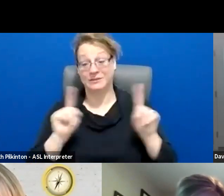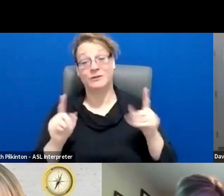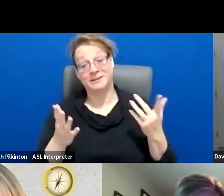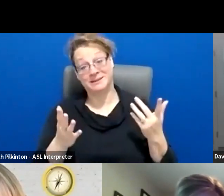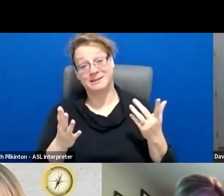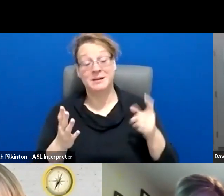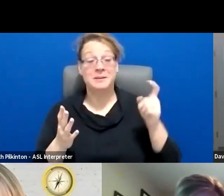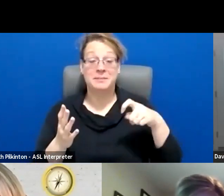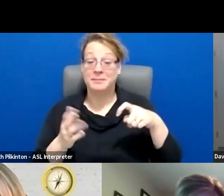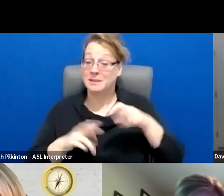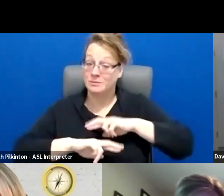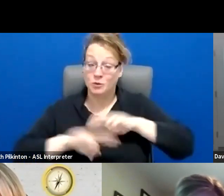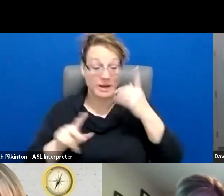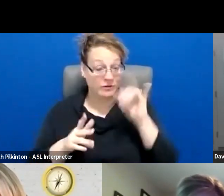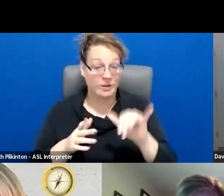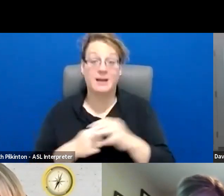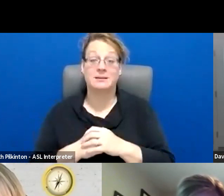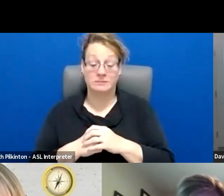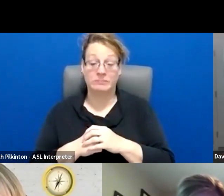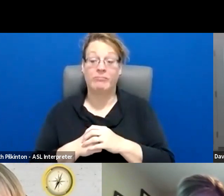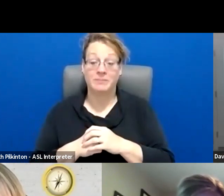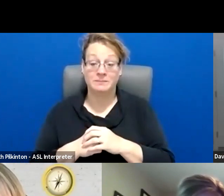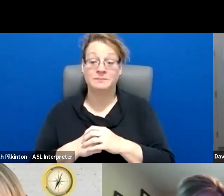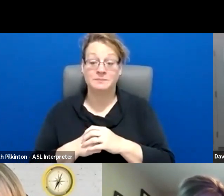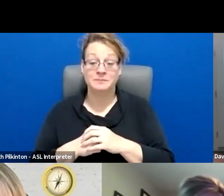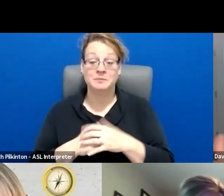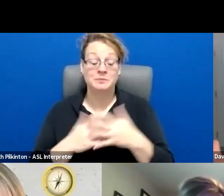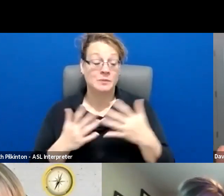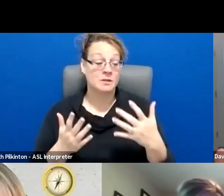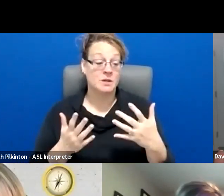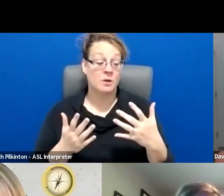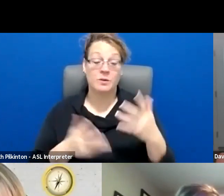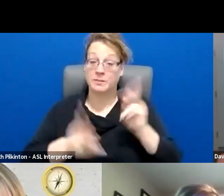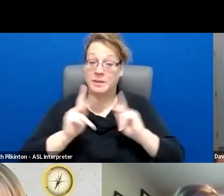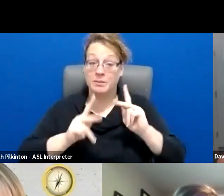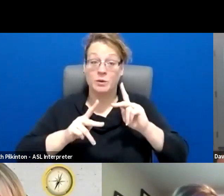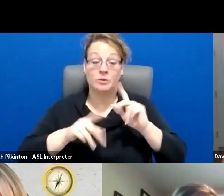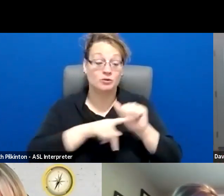My supervisors and managers that are doing interviewing skills. Especially in an remote environment it will be a little different.